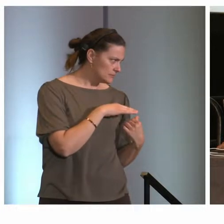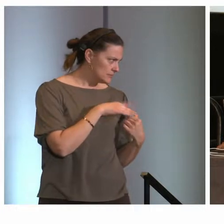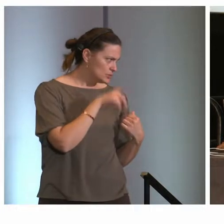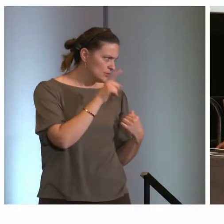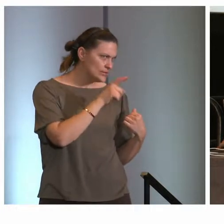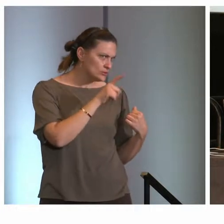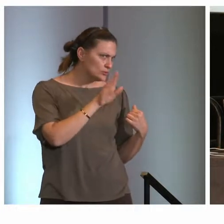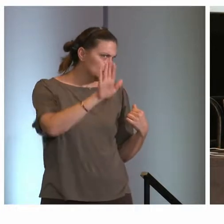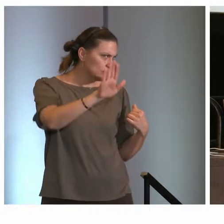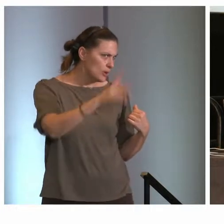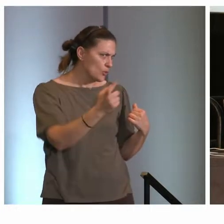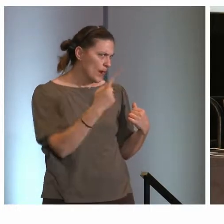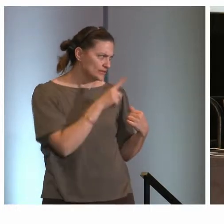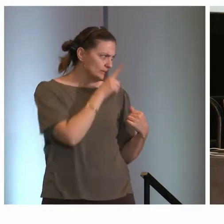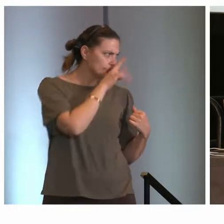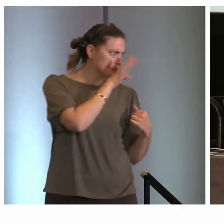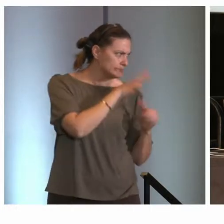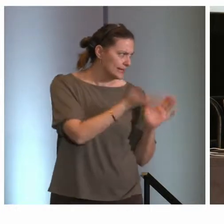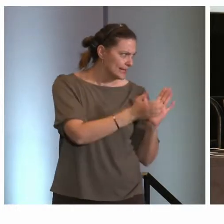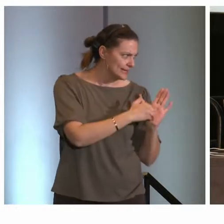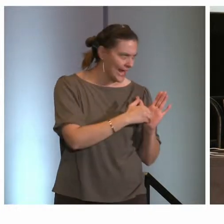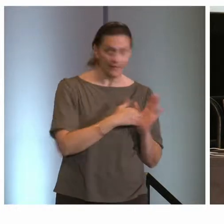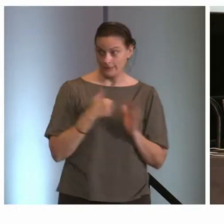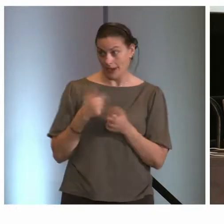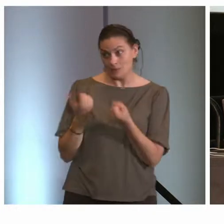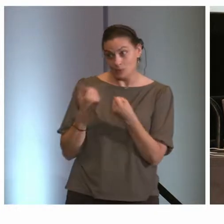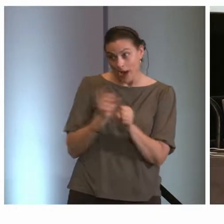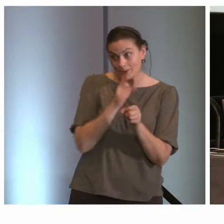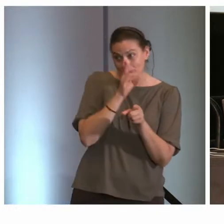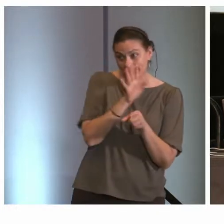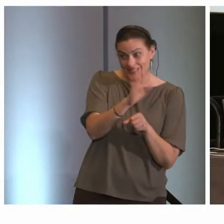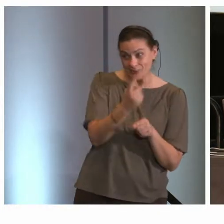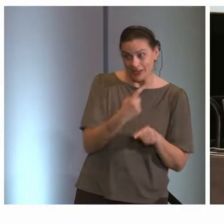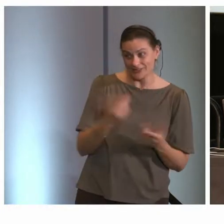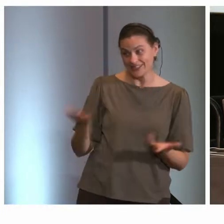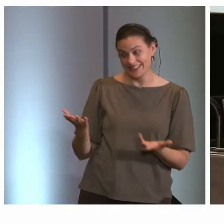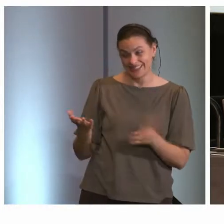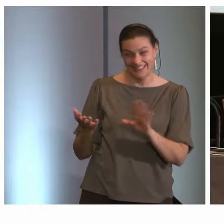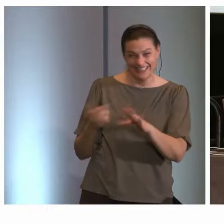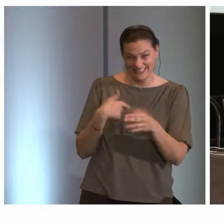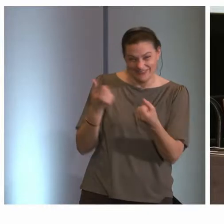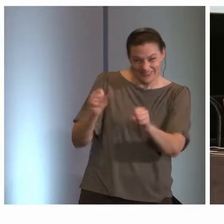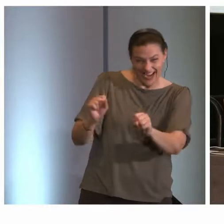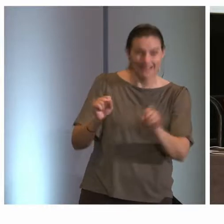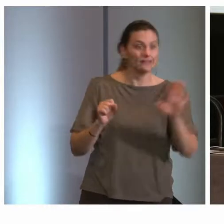Tari Hartman Squire: I'm not sure whether the captioner caught that, so let me try and summarize -- repeat the question. ≫ Tari Hartman Squire: I'm